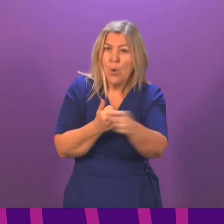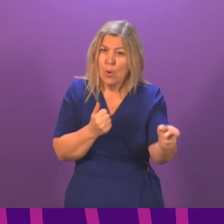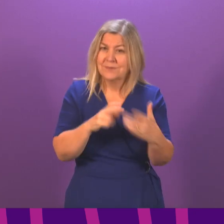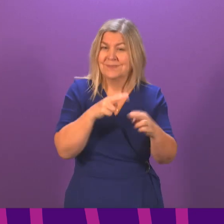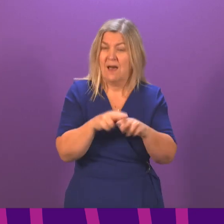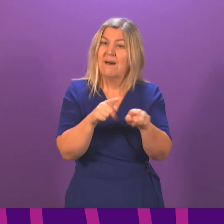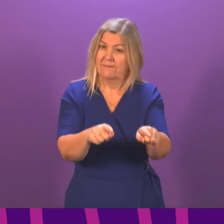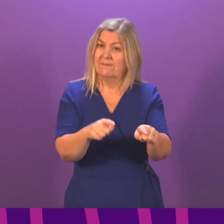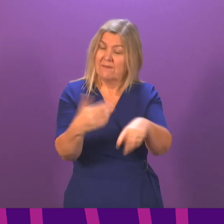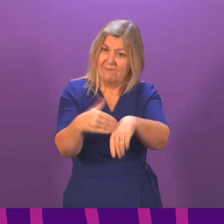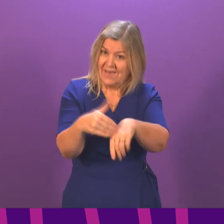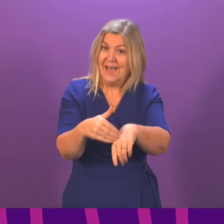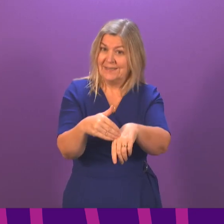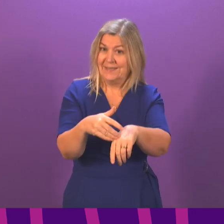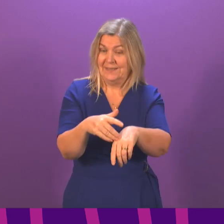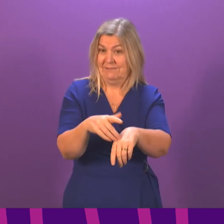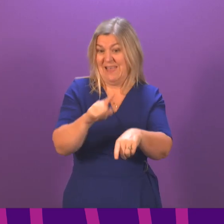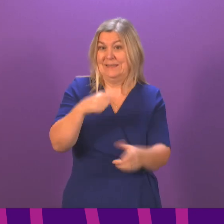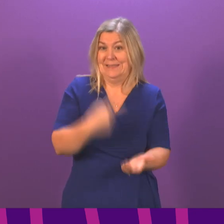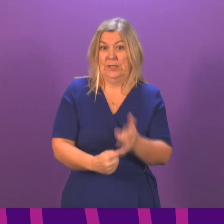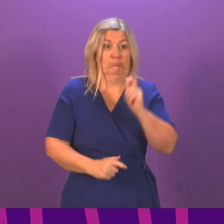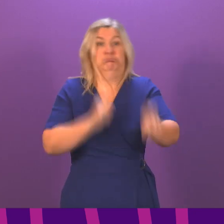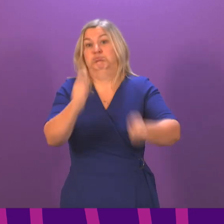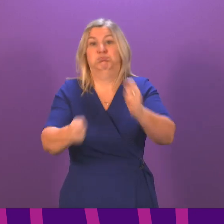support to employees who are affected by the decision?